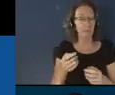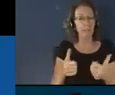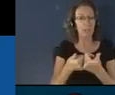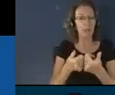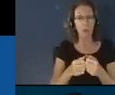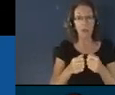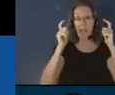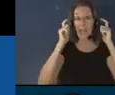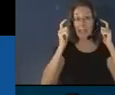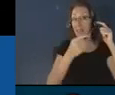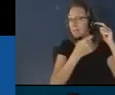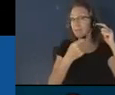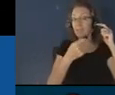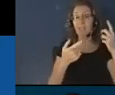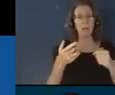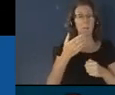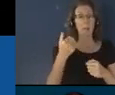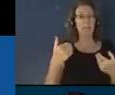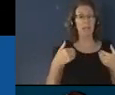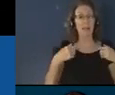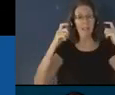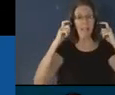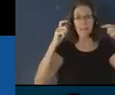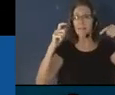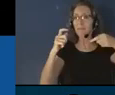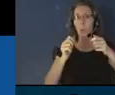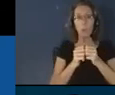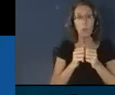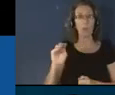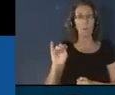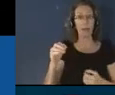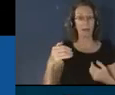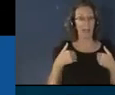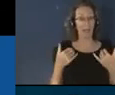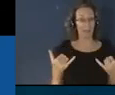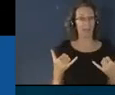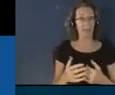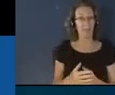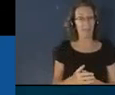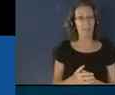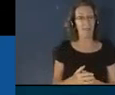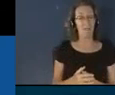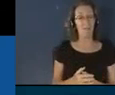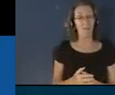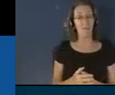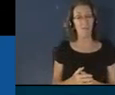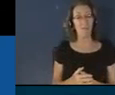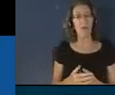really highly recommend having a headset. notice I'm wearing one now it's a lot easier to contain